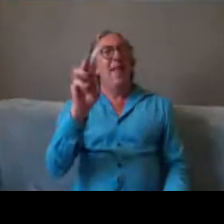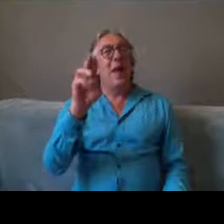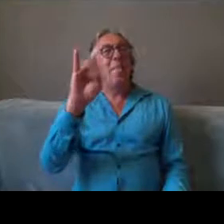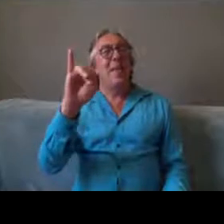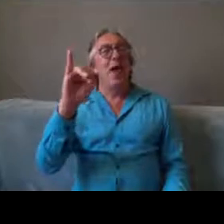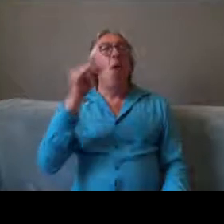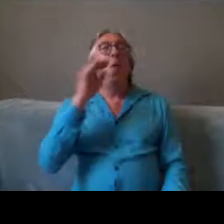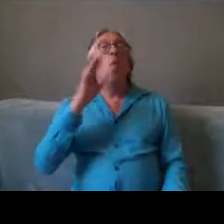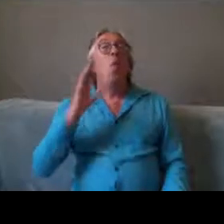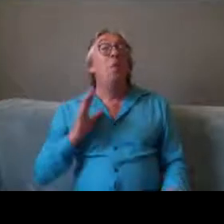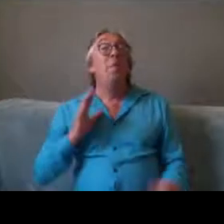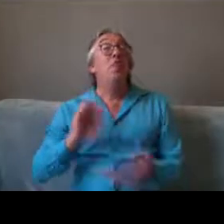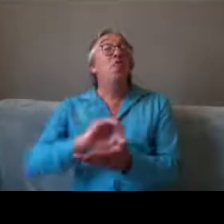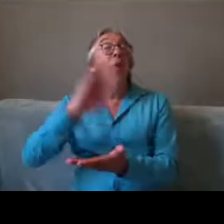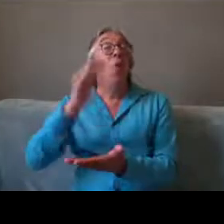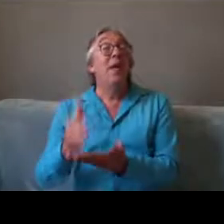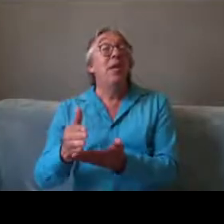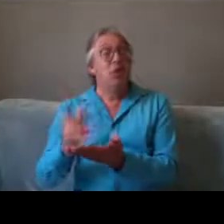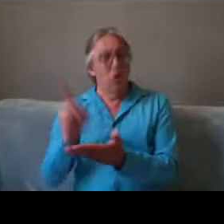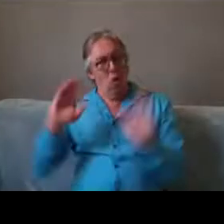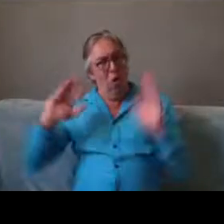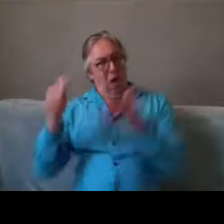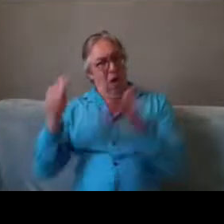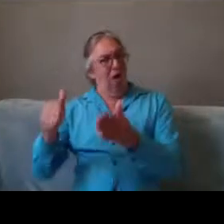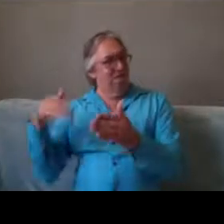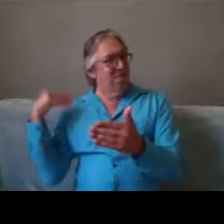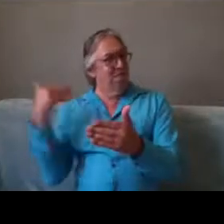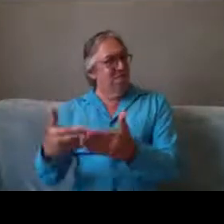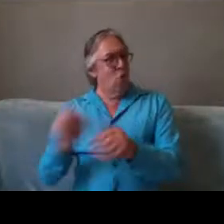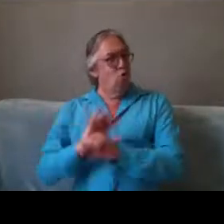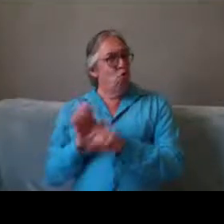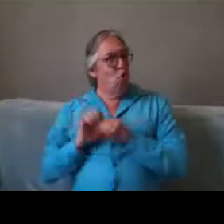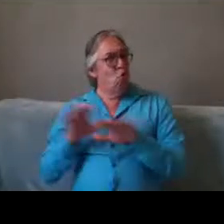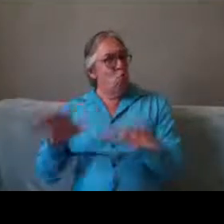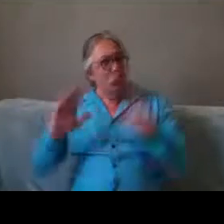Surely, in such communication document we cannot specify everything